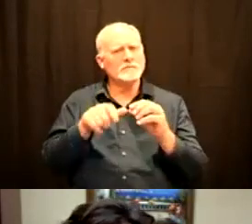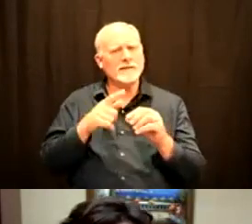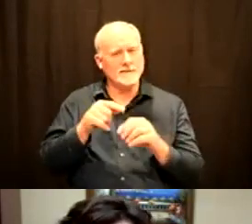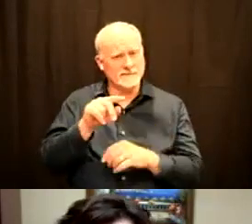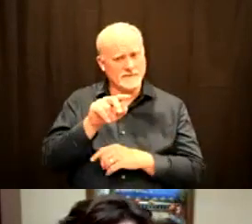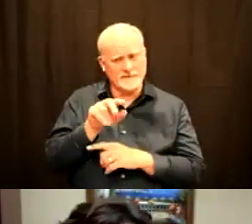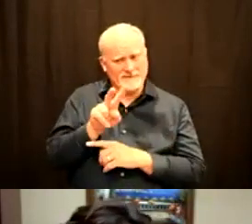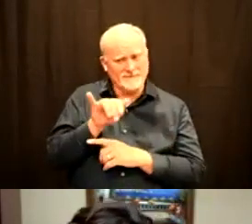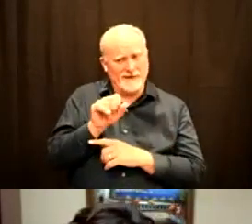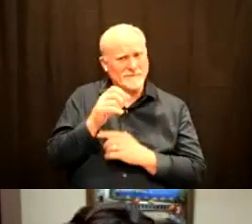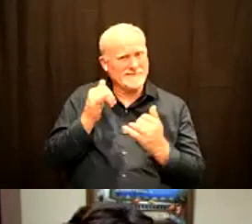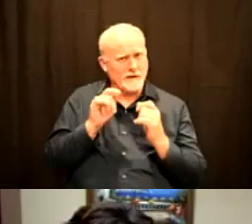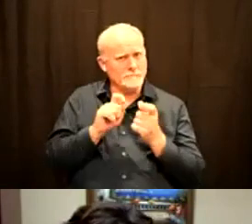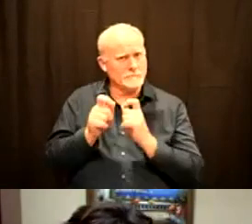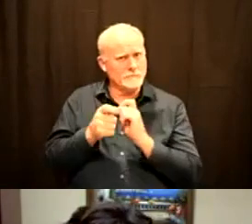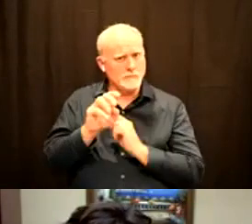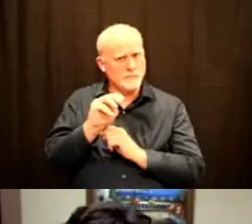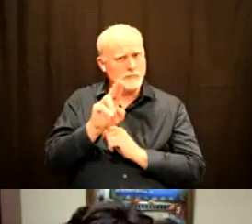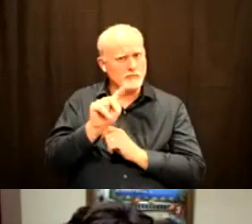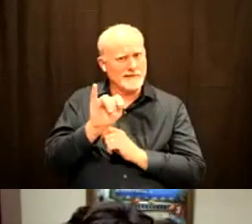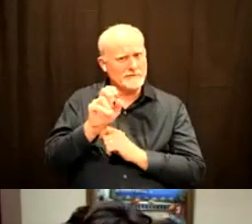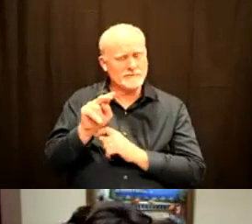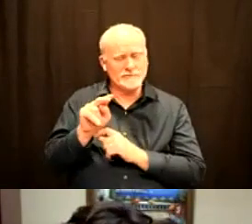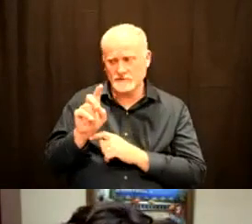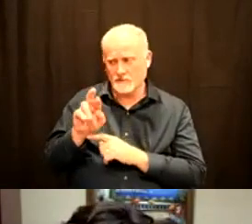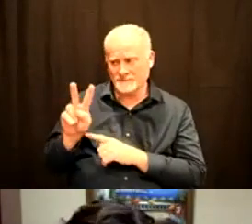virus mutating so i don't know if dr vickers you wanted to respond people are worried that